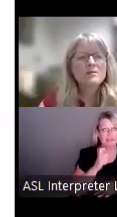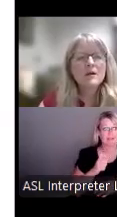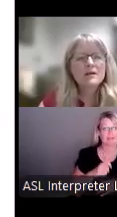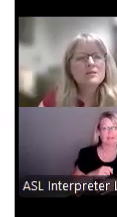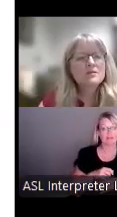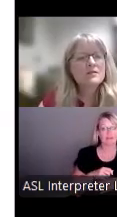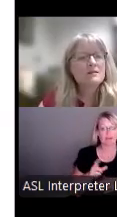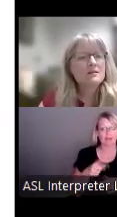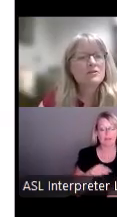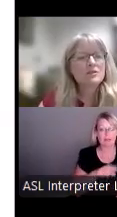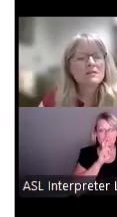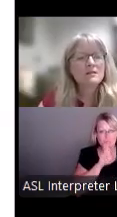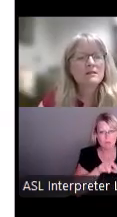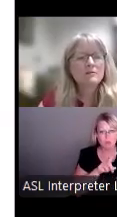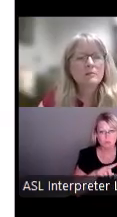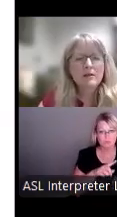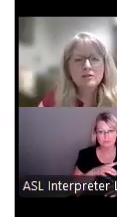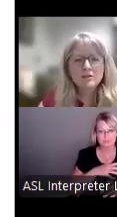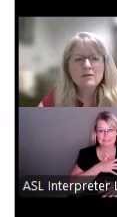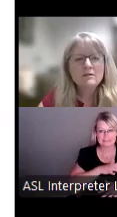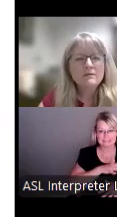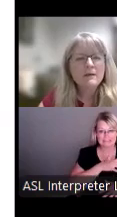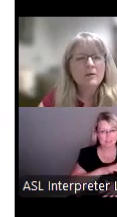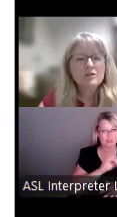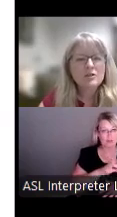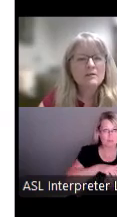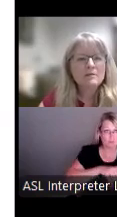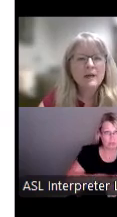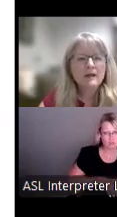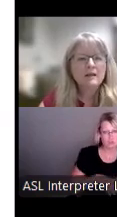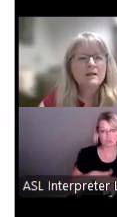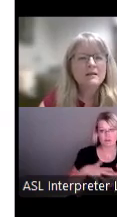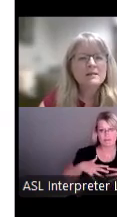respond to sensation. Of pressure, vibration, pain,